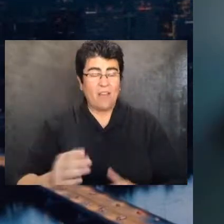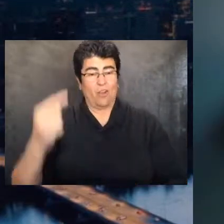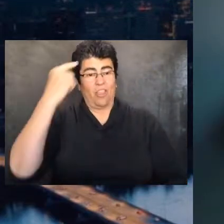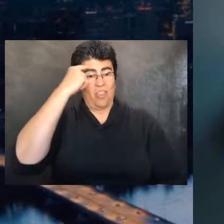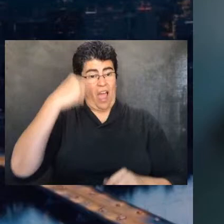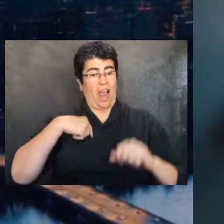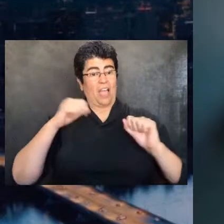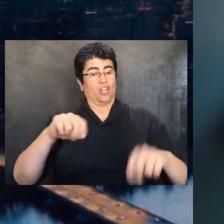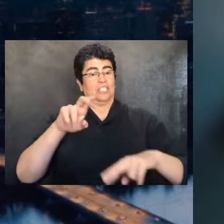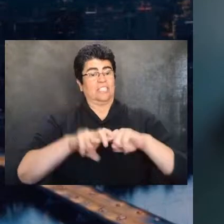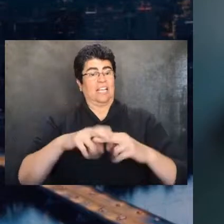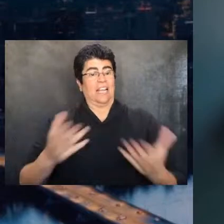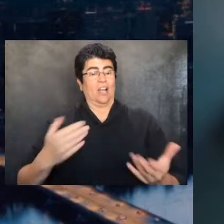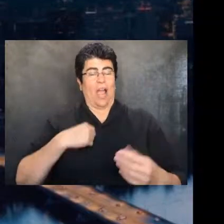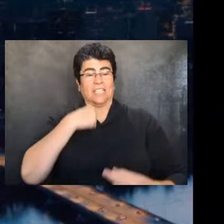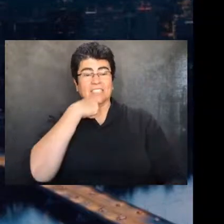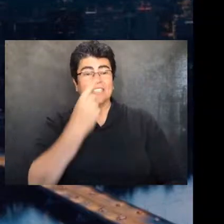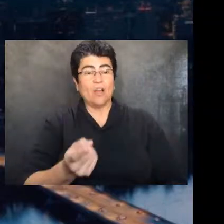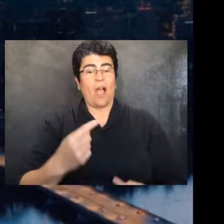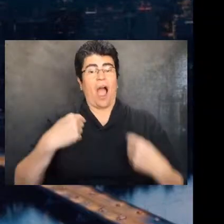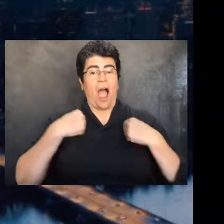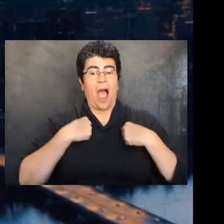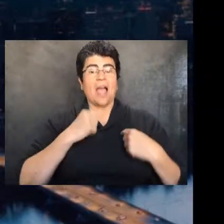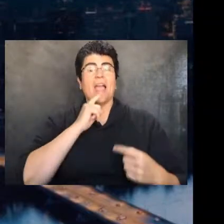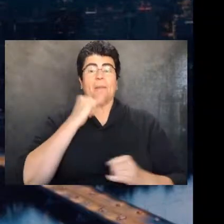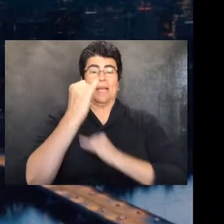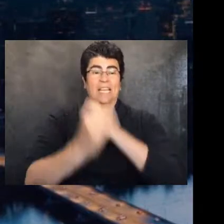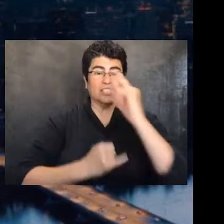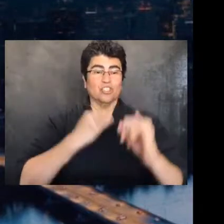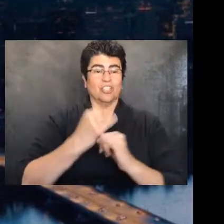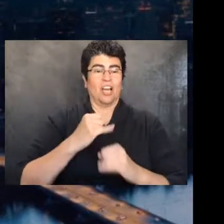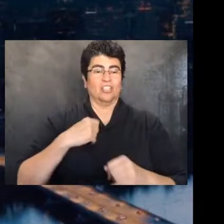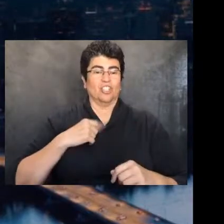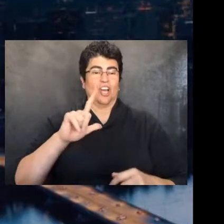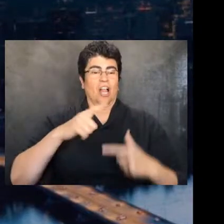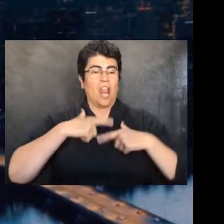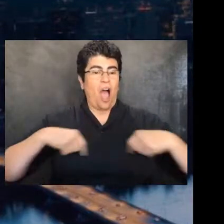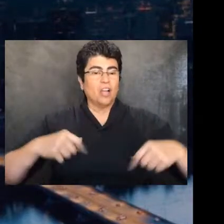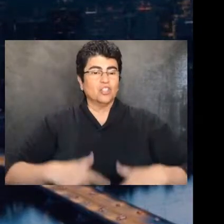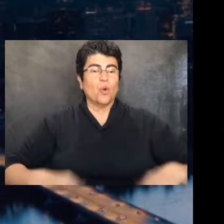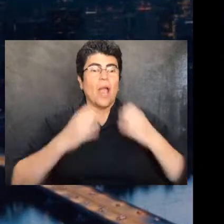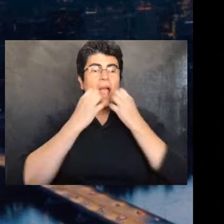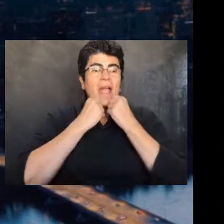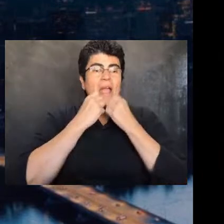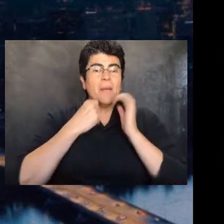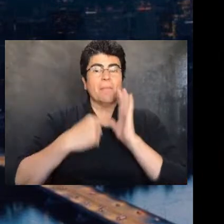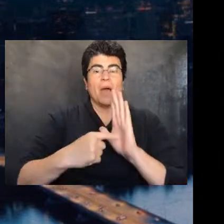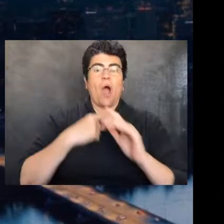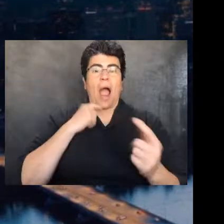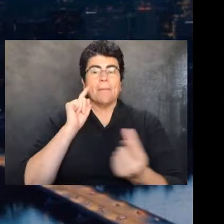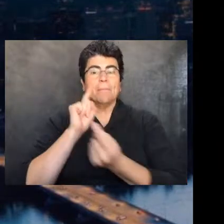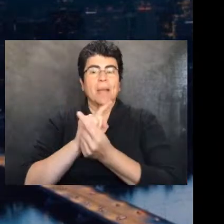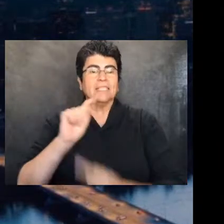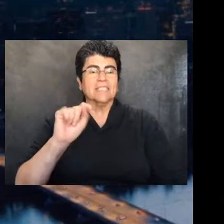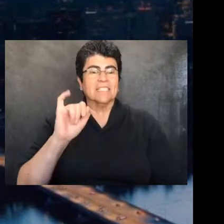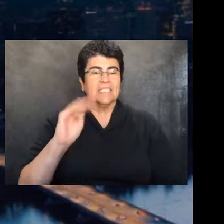and tell you I am an international lingerie model, or that I met Tim Cook, the CEO of Apple,